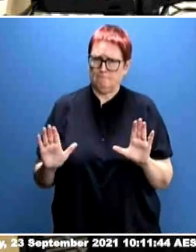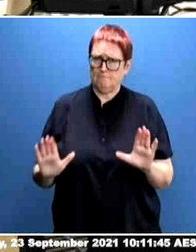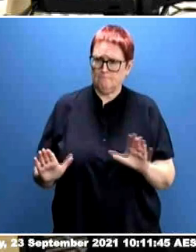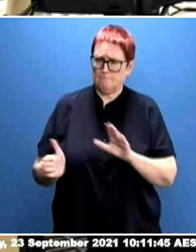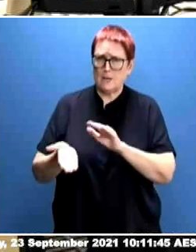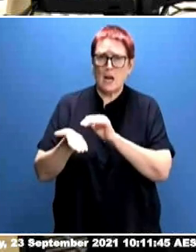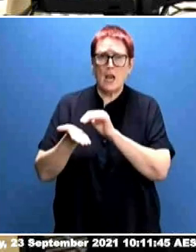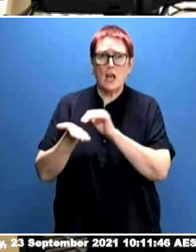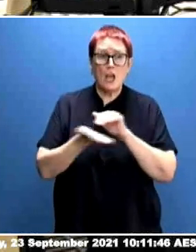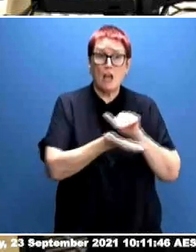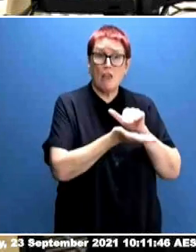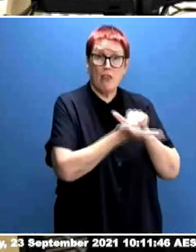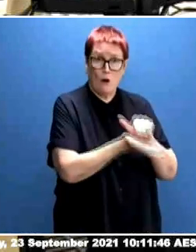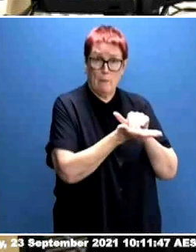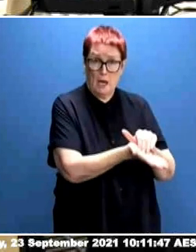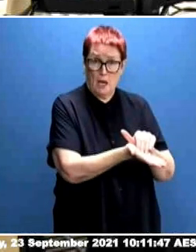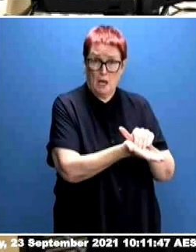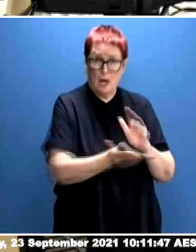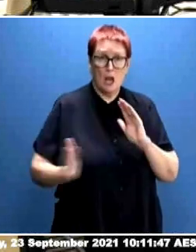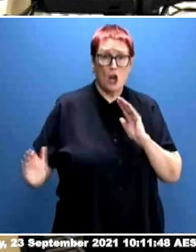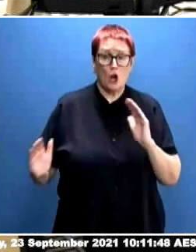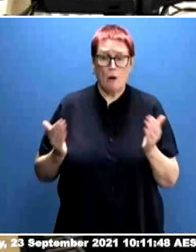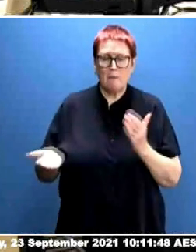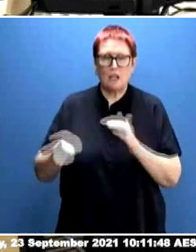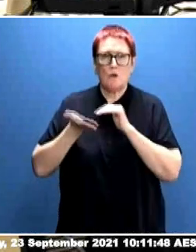as therapy on the one hand as opposed to a therapeutic care service.